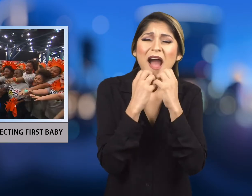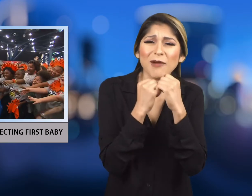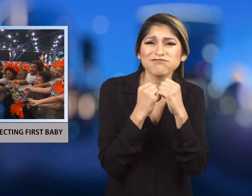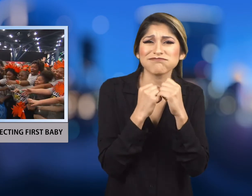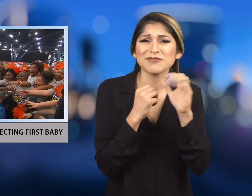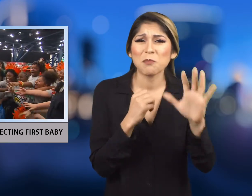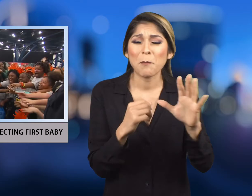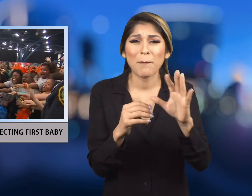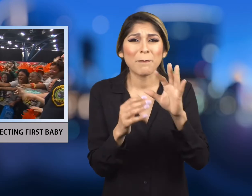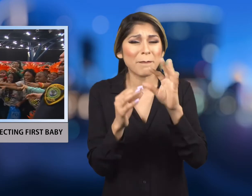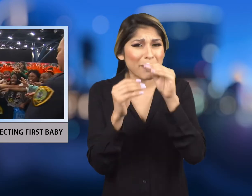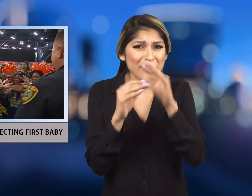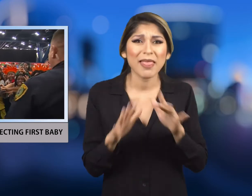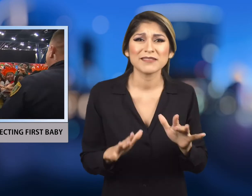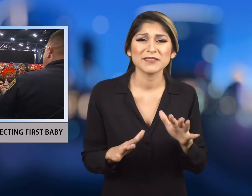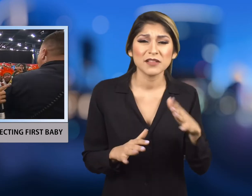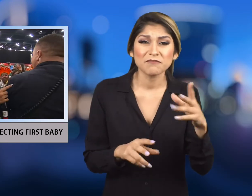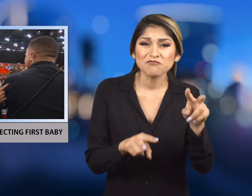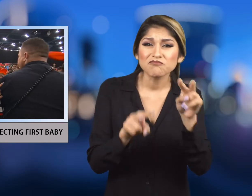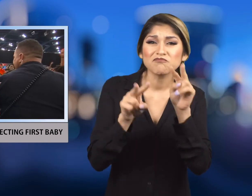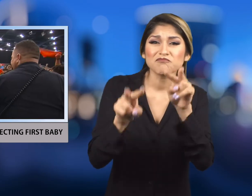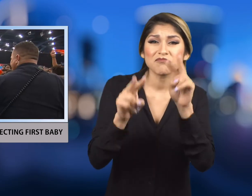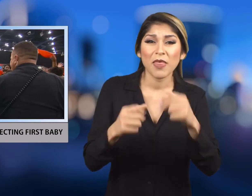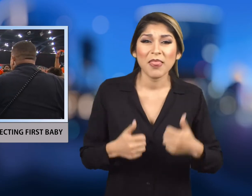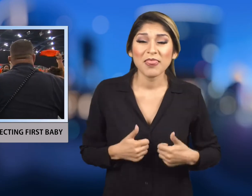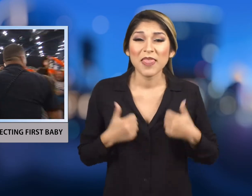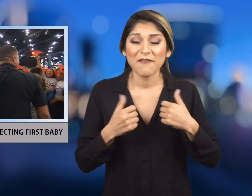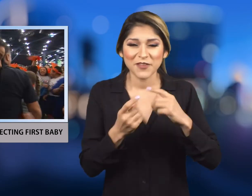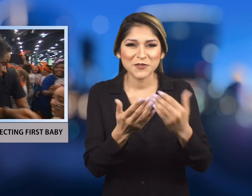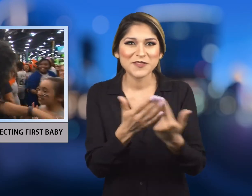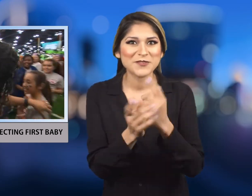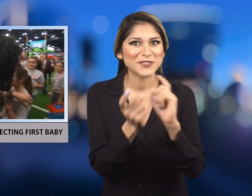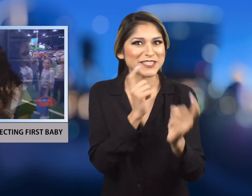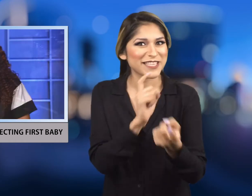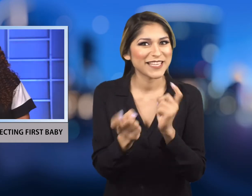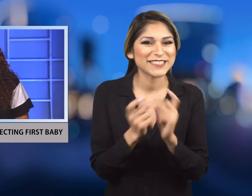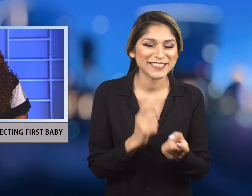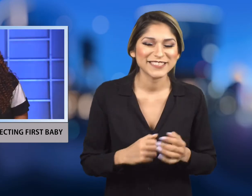counting her blessings and welcoming the changes in her life.